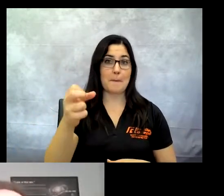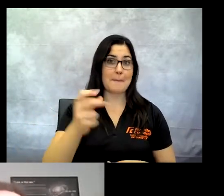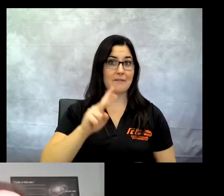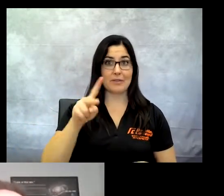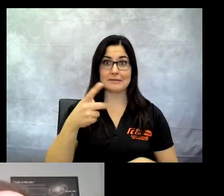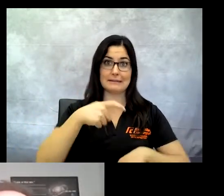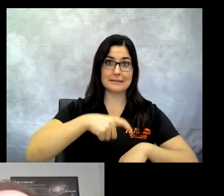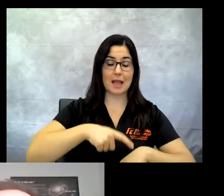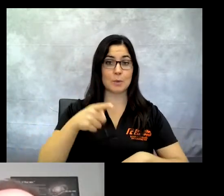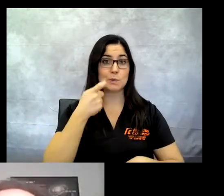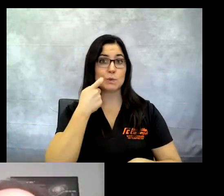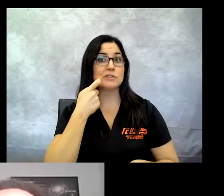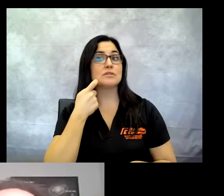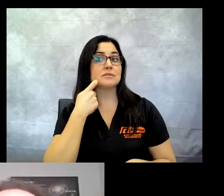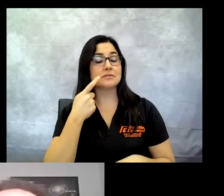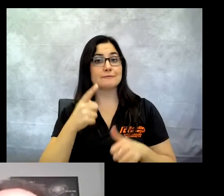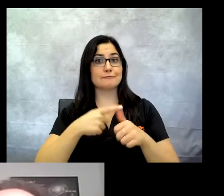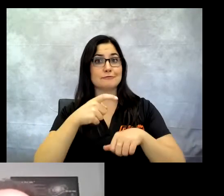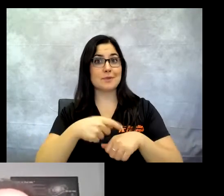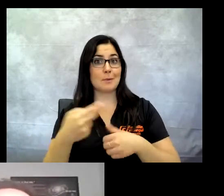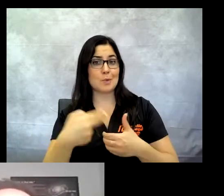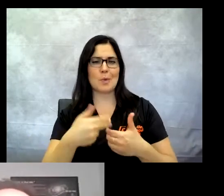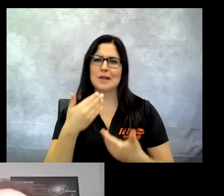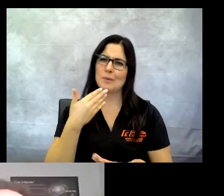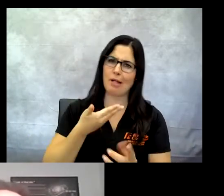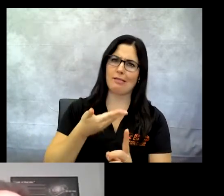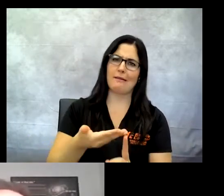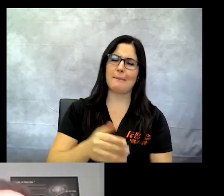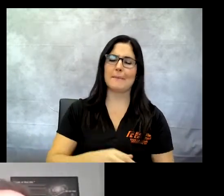who are joining us for the first time. Welcome. I'm Dr. Samuel Montano,